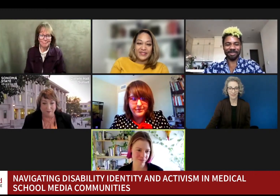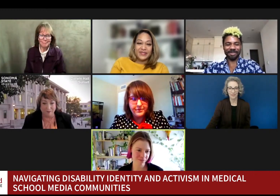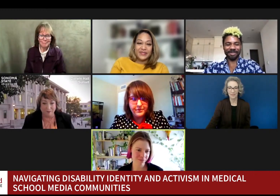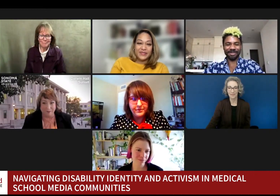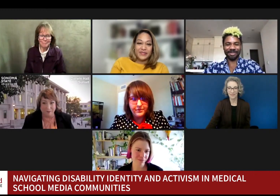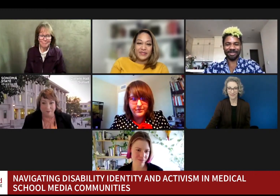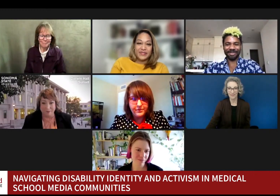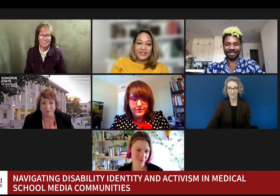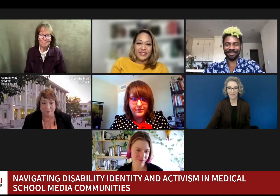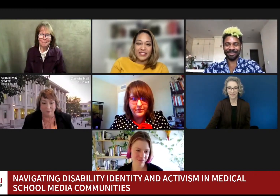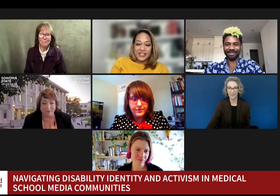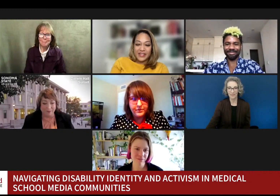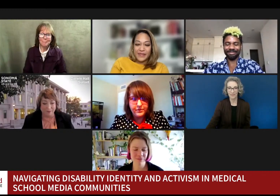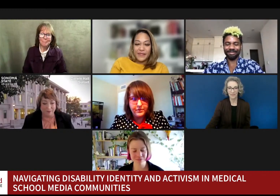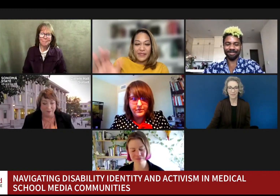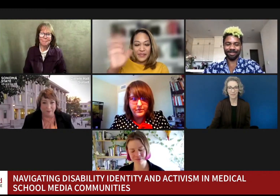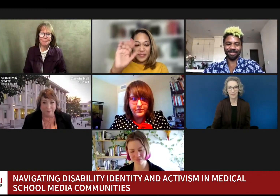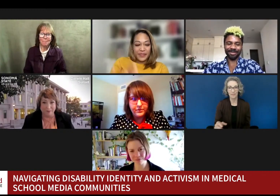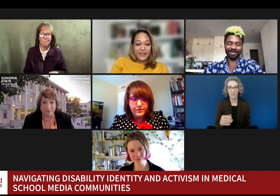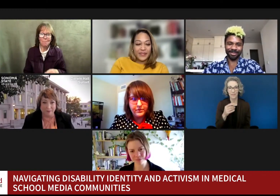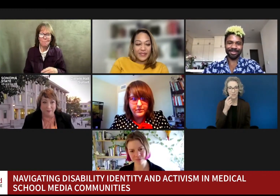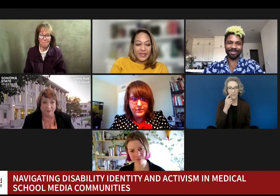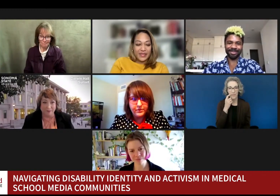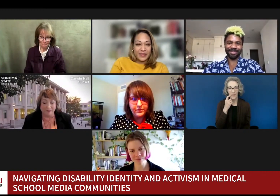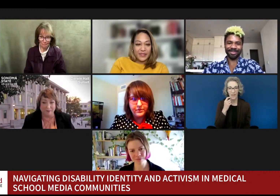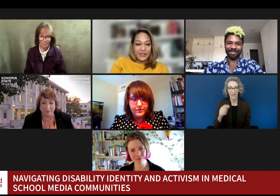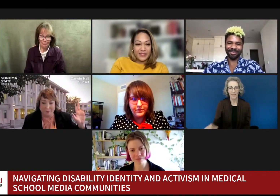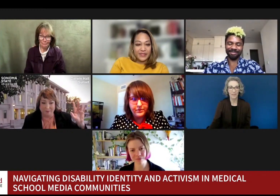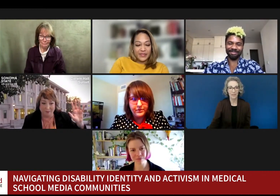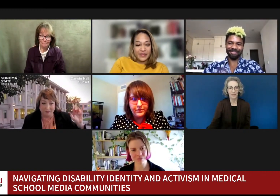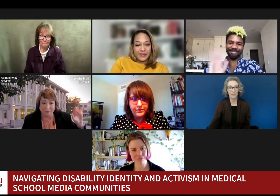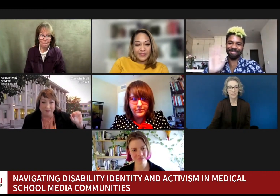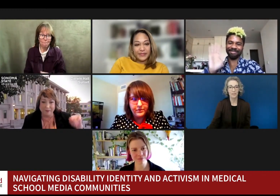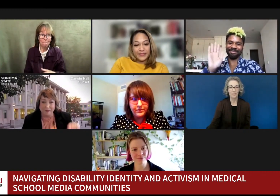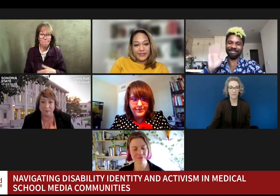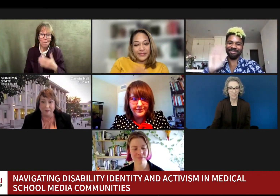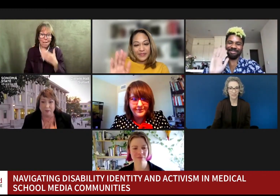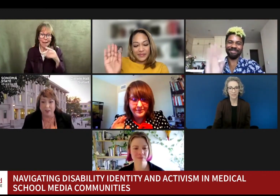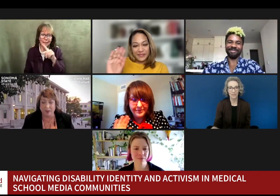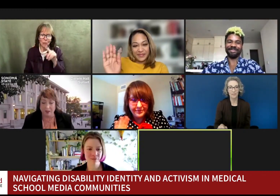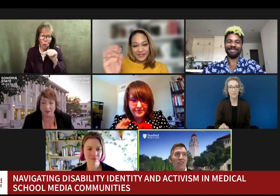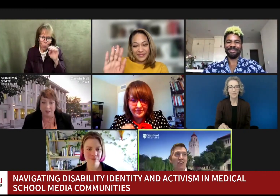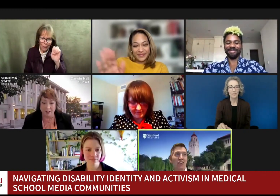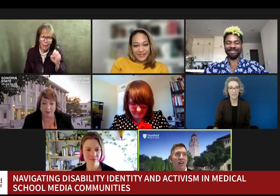Thanks, Zoe. Thanks to our panelists, Chase, Andrea, Anna, Britt.